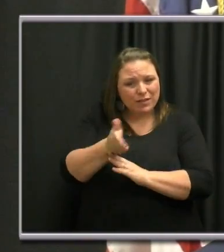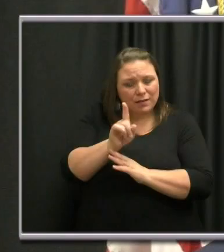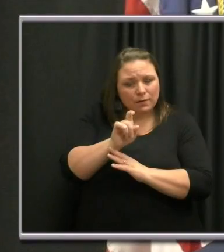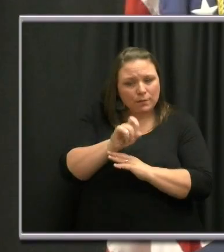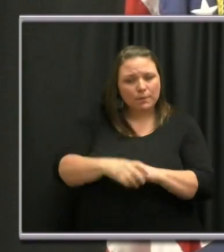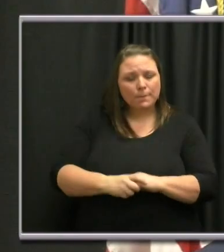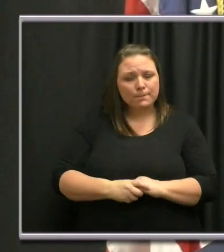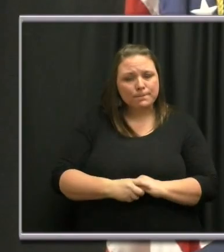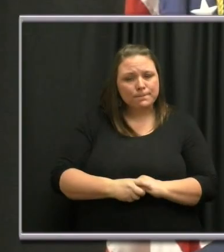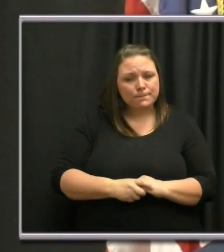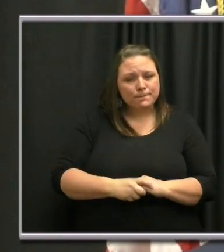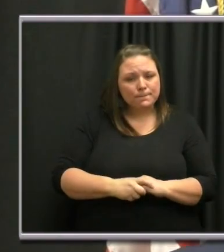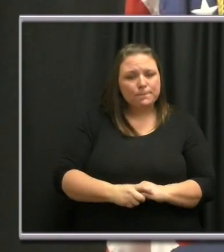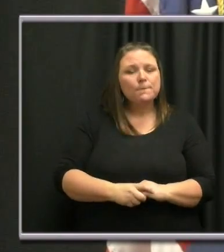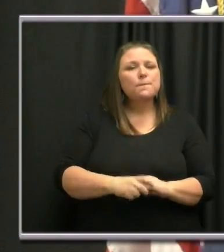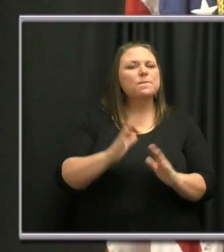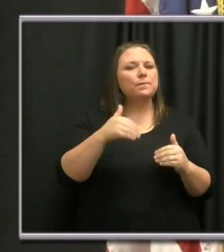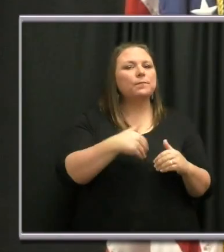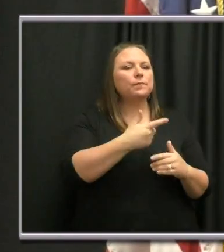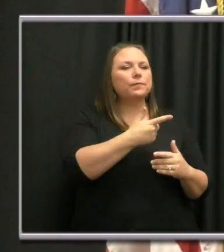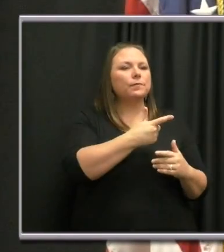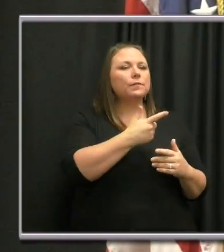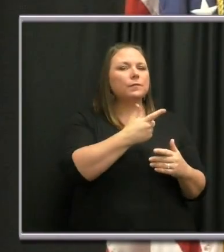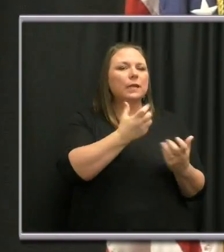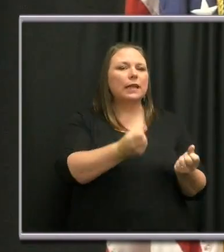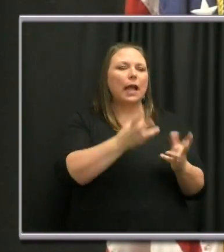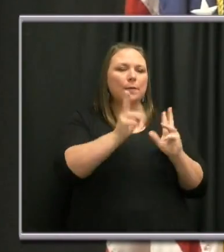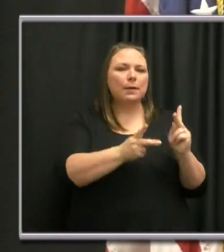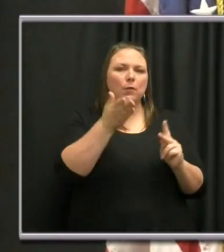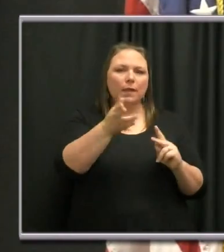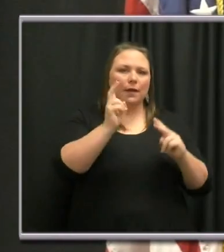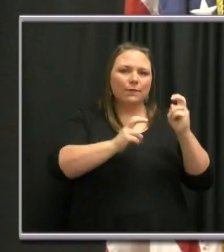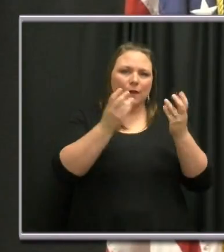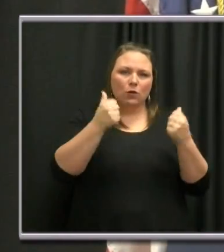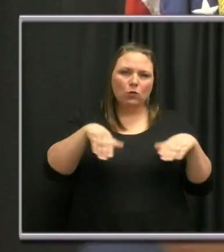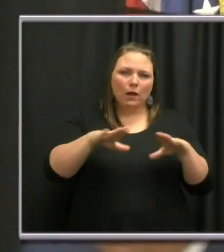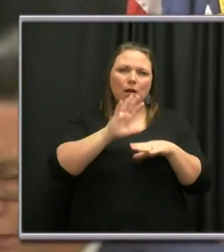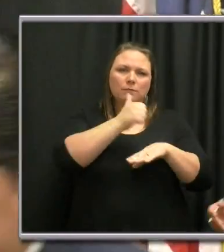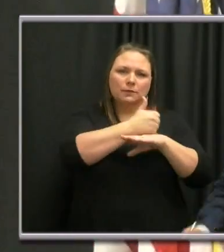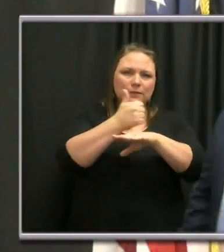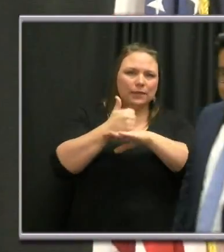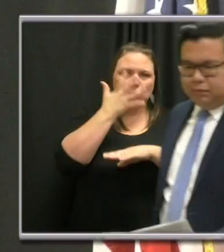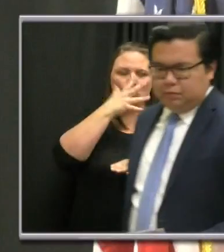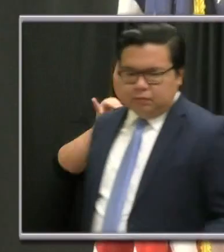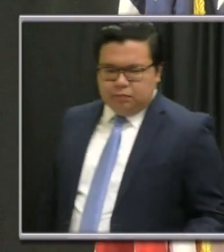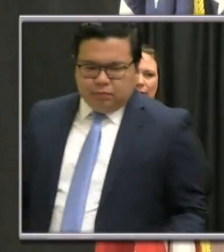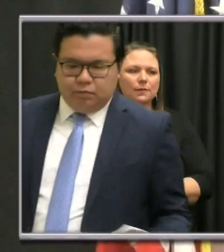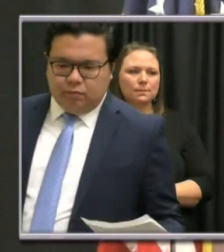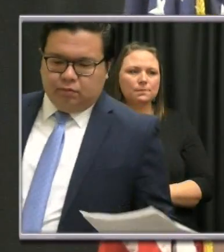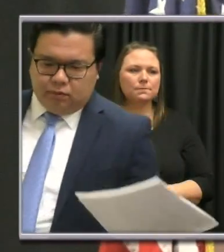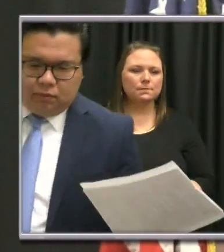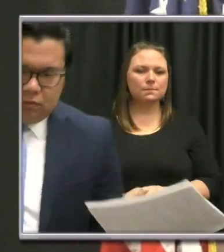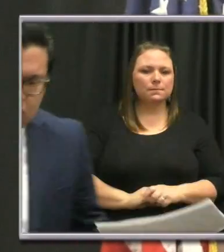LAST PART OF YOUR QUESTION ARE YOU STILL THERE. WELL WE CAUGHT THE HOW MANY PEOPLE ARE